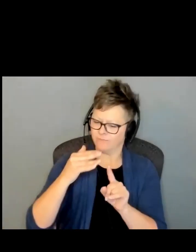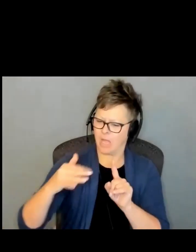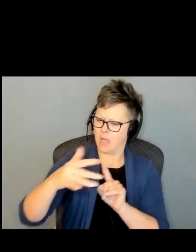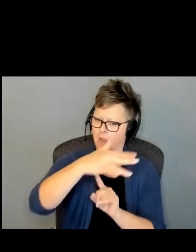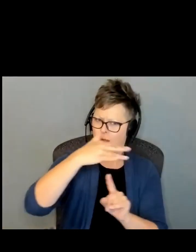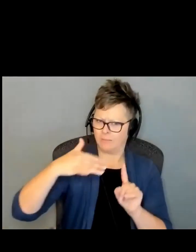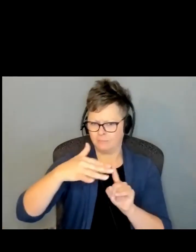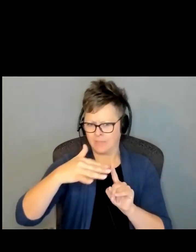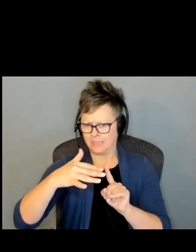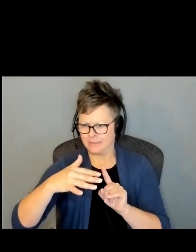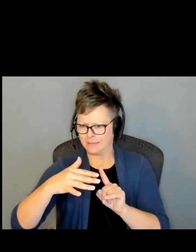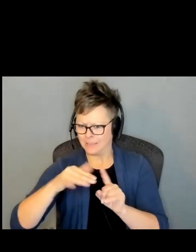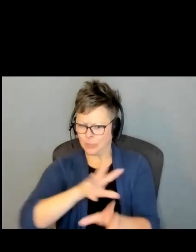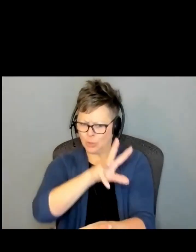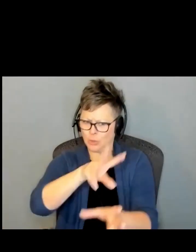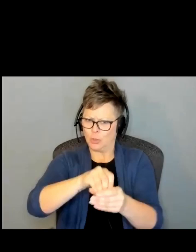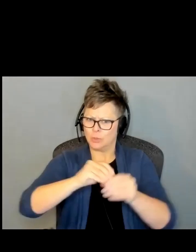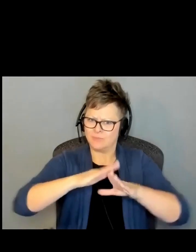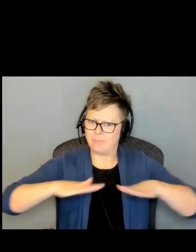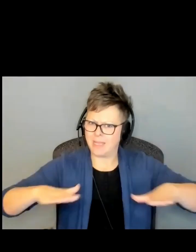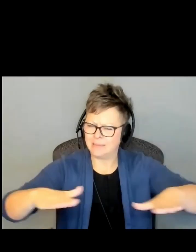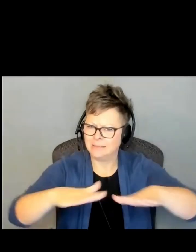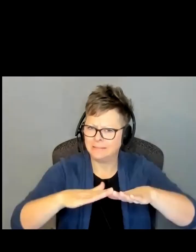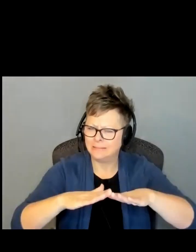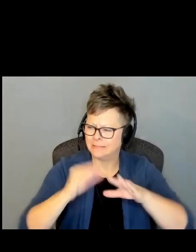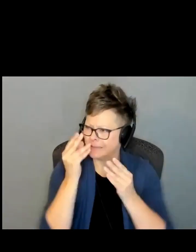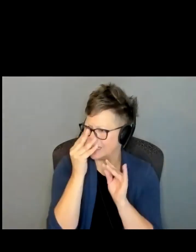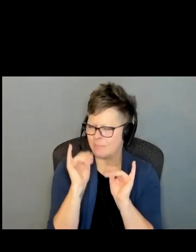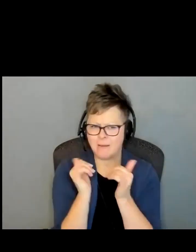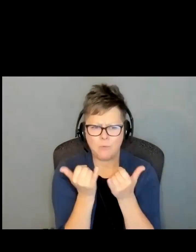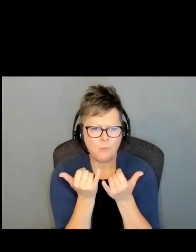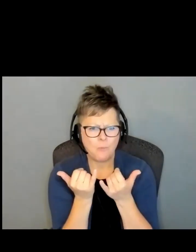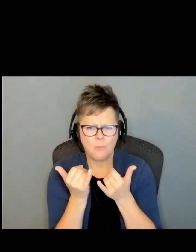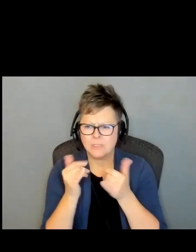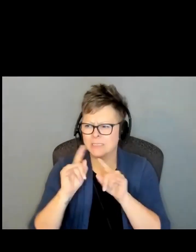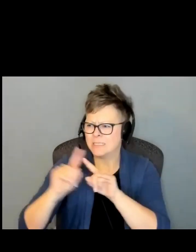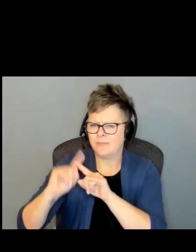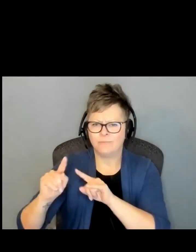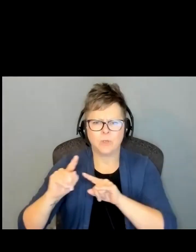space and contending with how complex and intersectional accessibility can be strikes